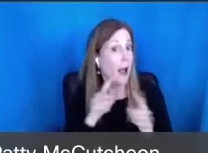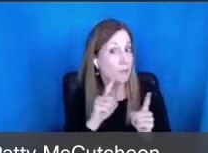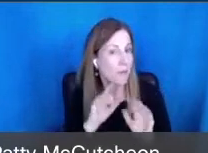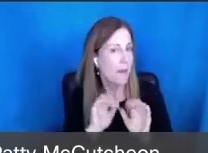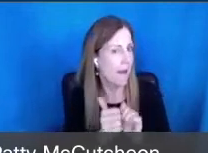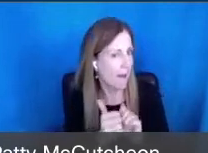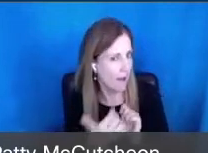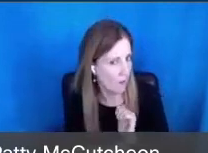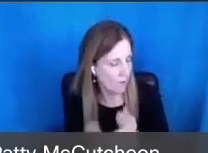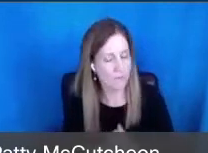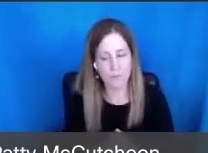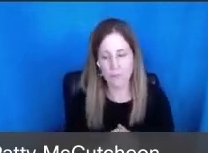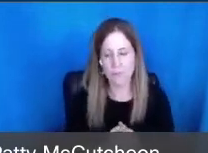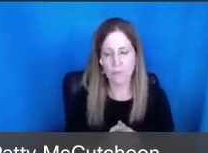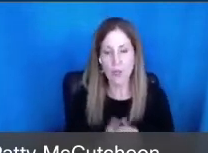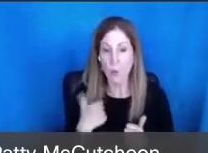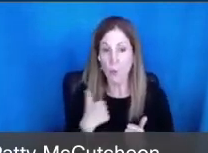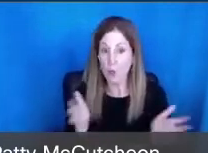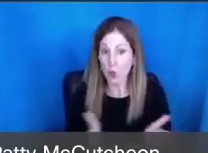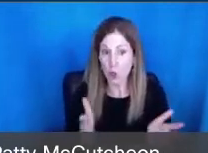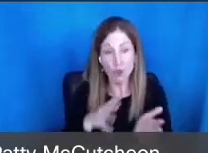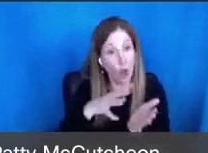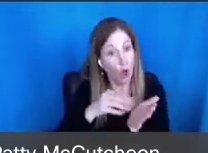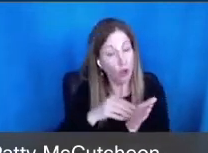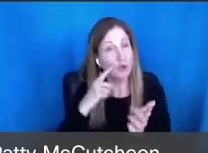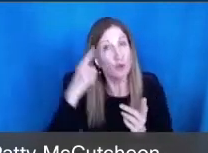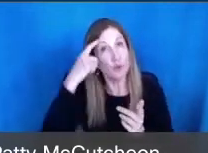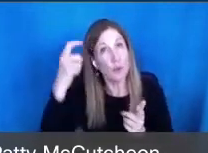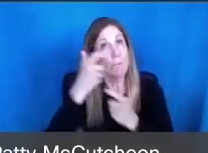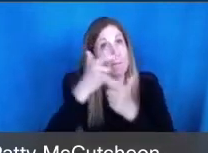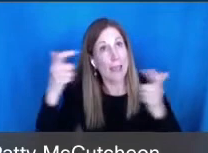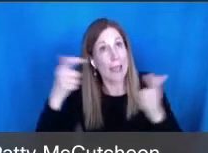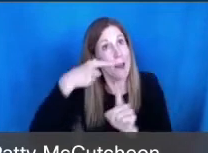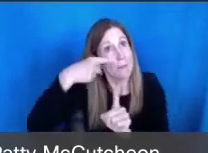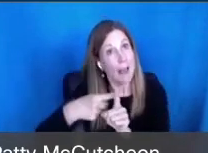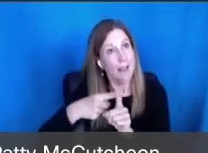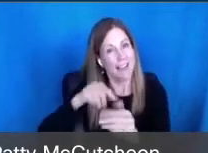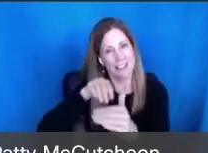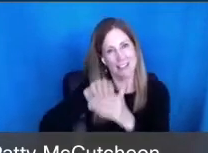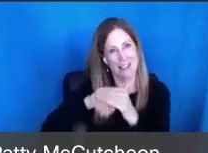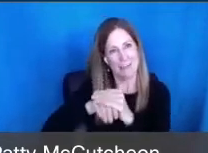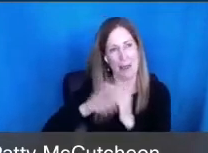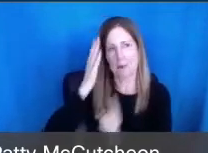One way we've encouraged our learners to dream big while also being conscious of accessibility is to put an emphasis on accessibility